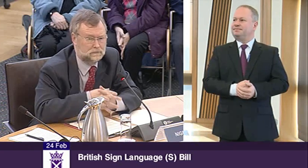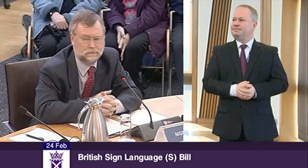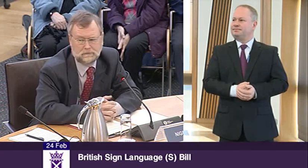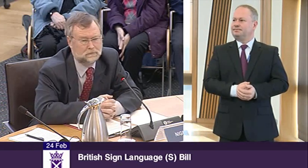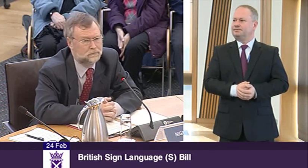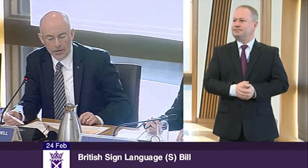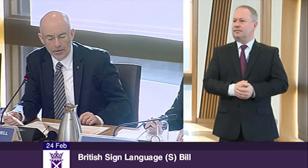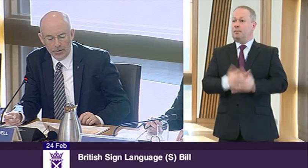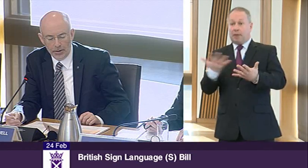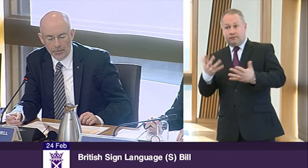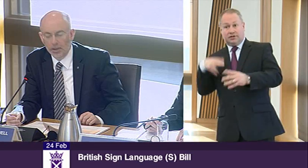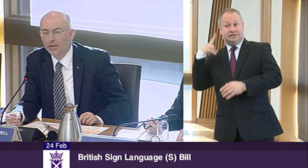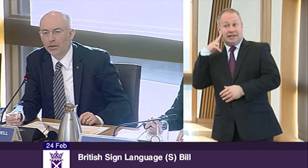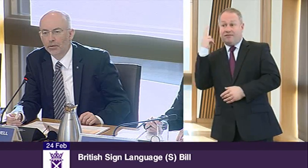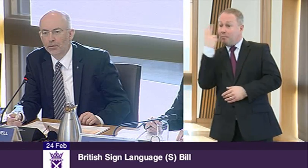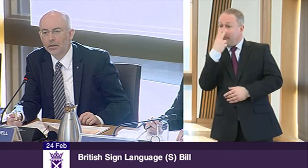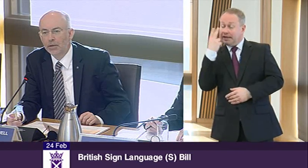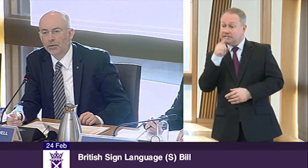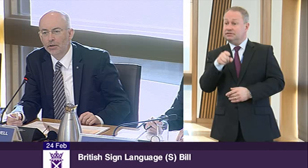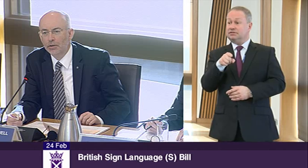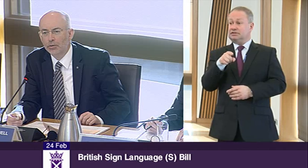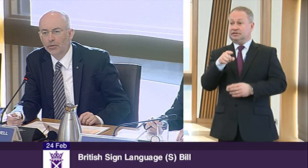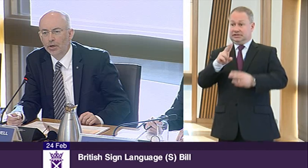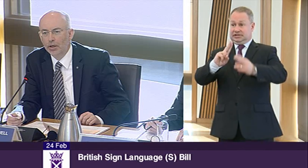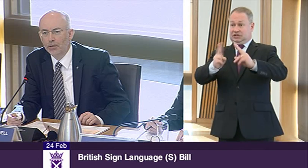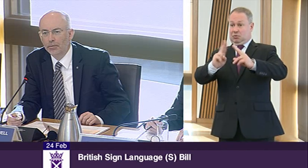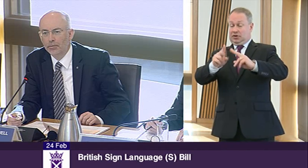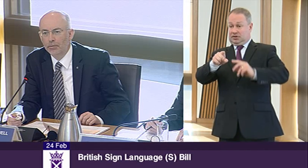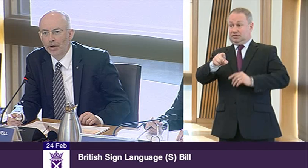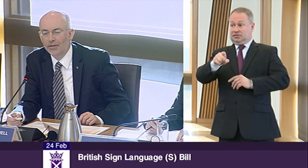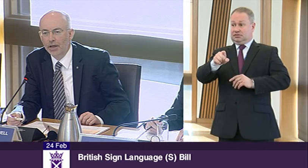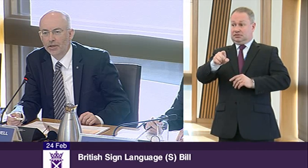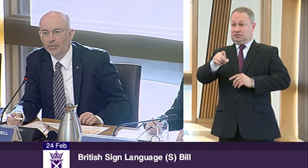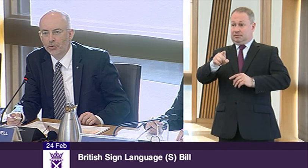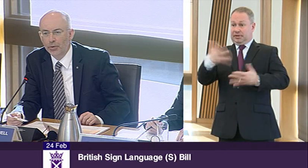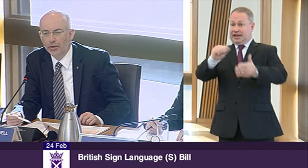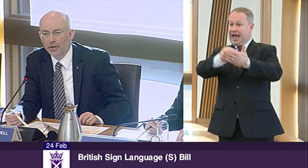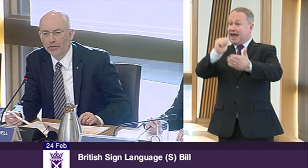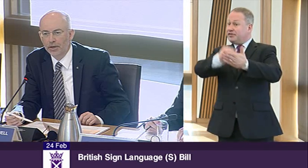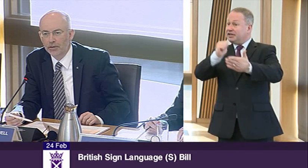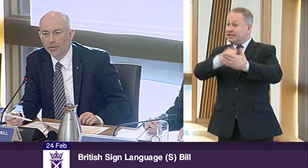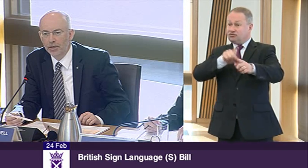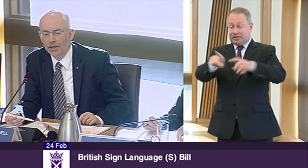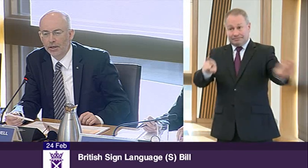The Convener: Are you currently advertising for a deafblind interpreter and trying to